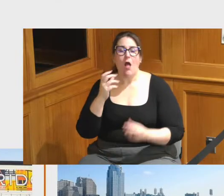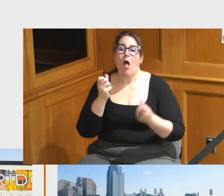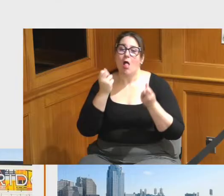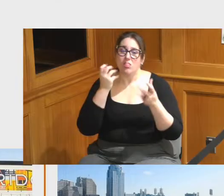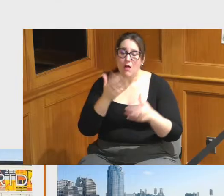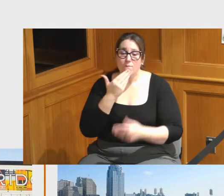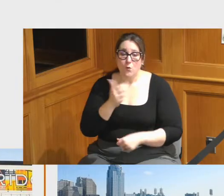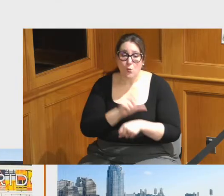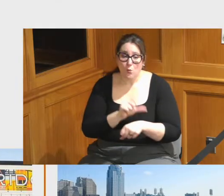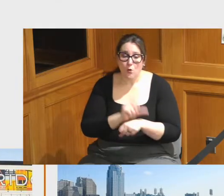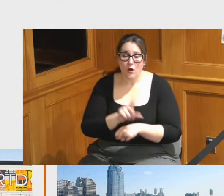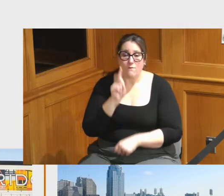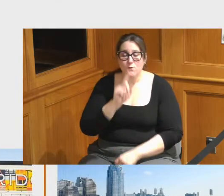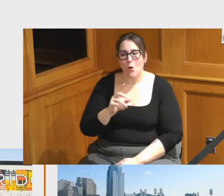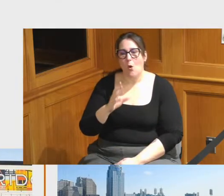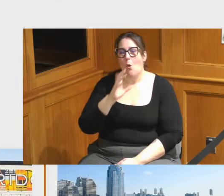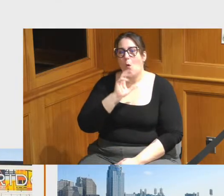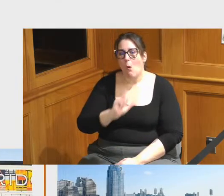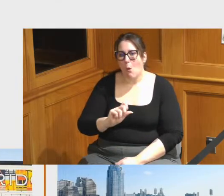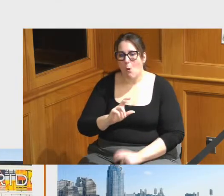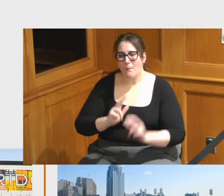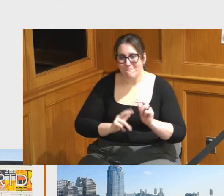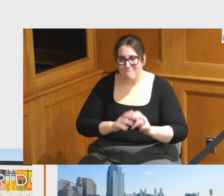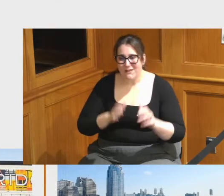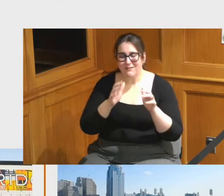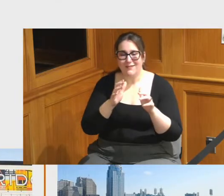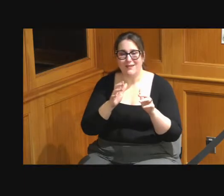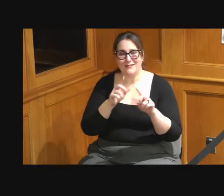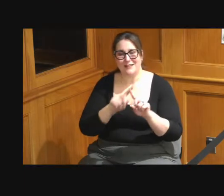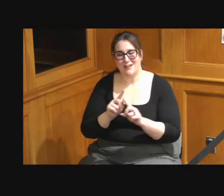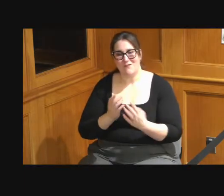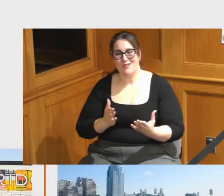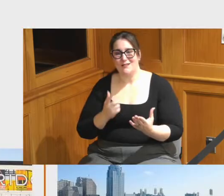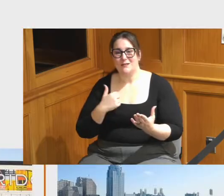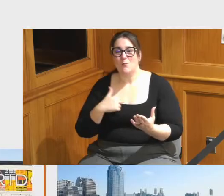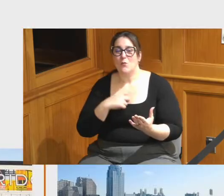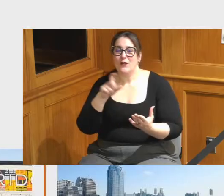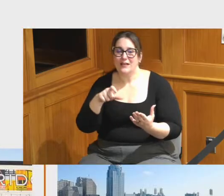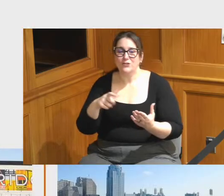office to residential conversions, rehabs, but introducing something new would distinguish what